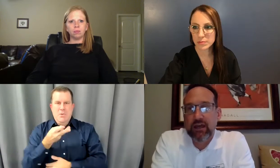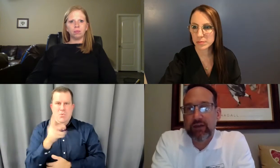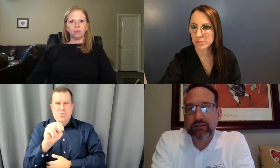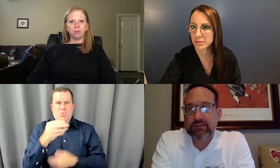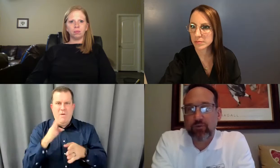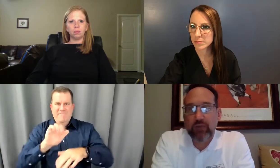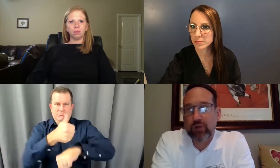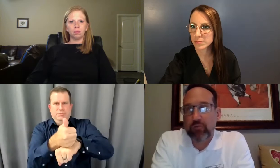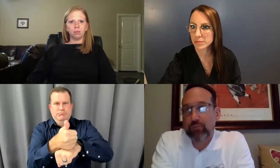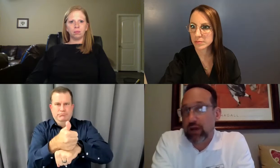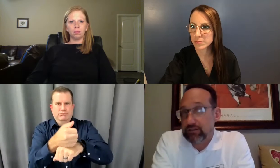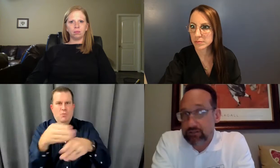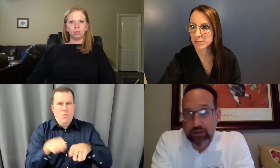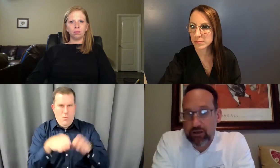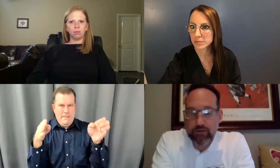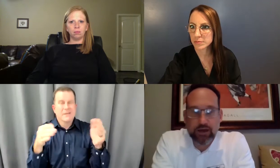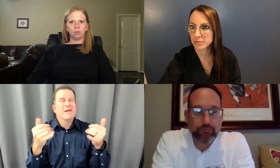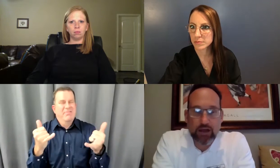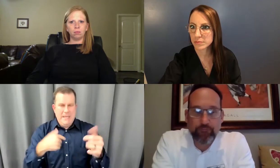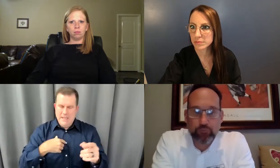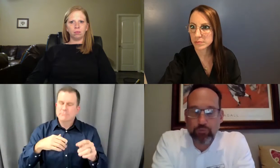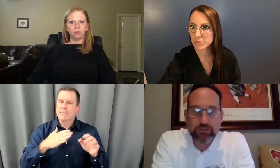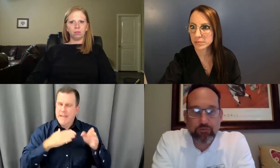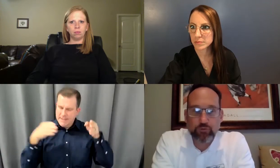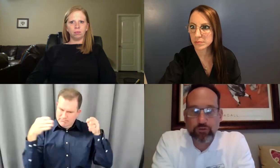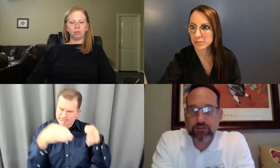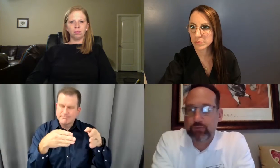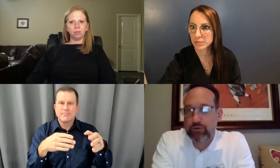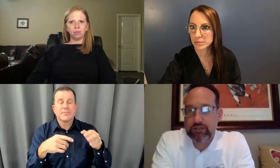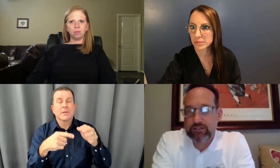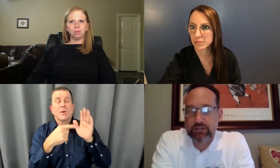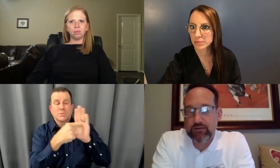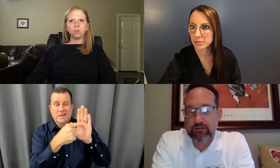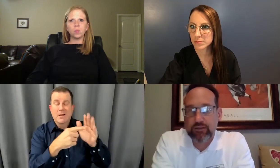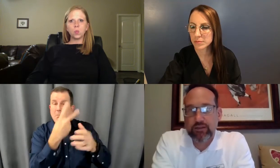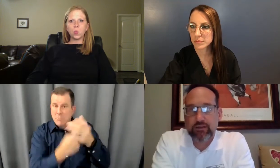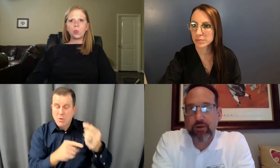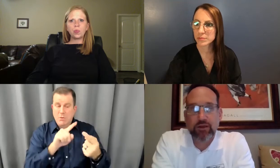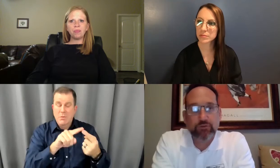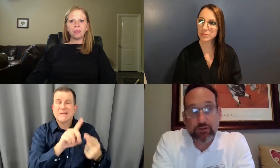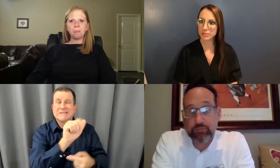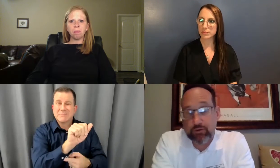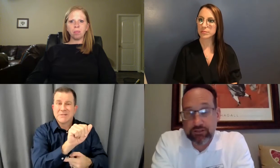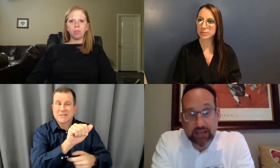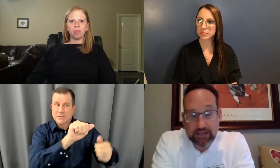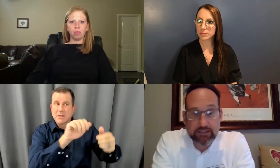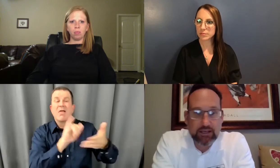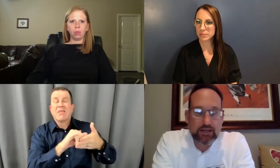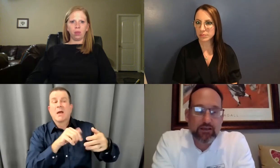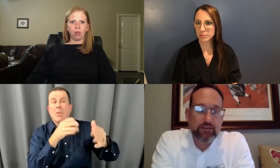And that is still my primary practice area, I represent folks with disabilities under the Americans with Disabilities Act,